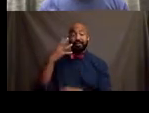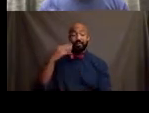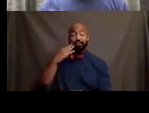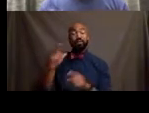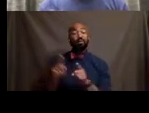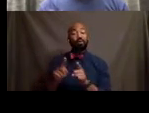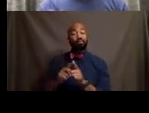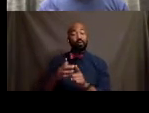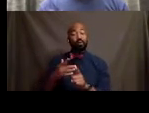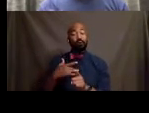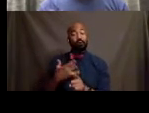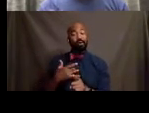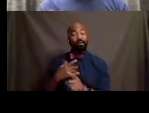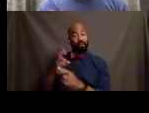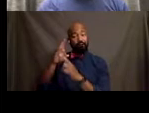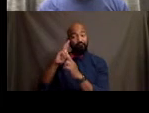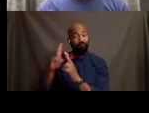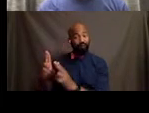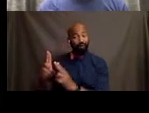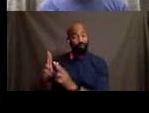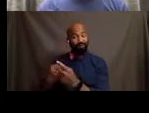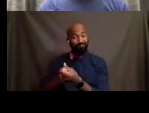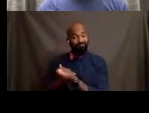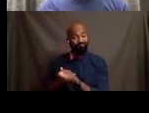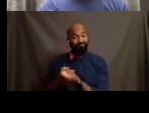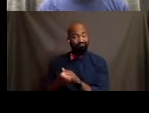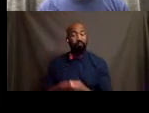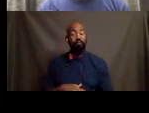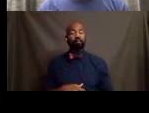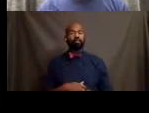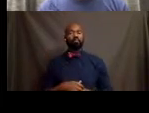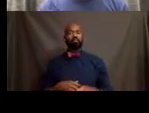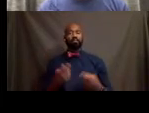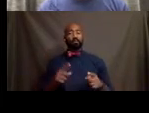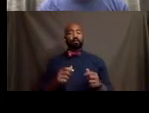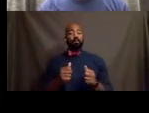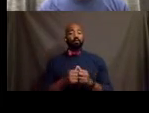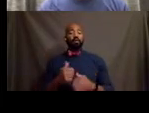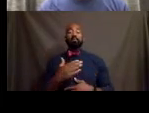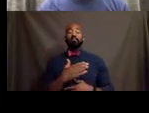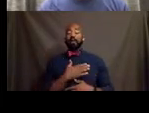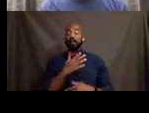I wanna also say, I joke with my patients that I ask them 40,000 questions, and I think by the end of the time that I have with them,